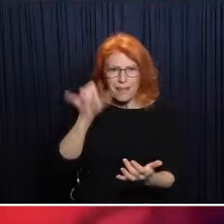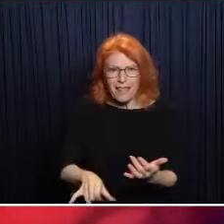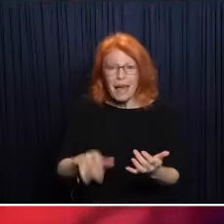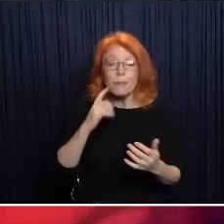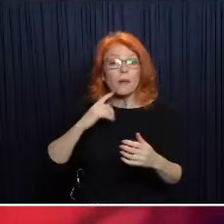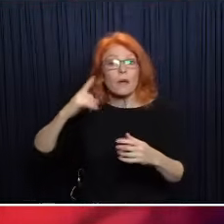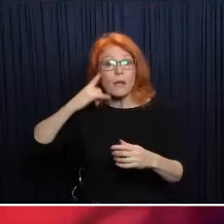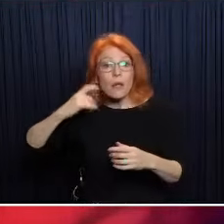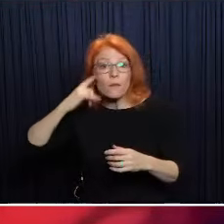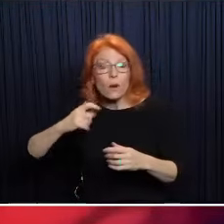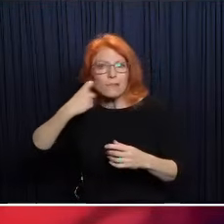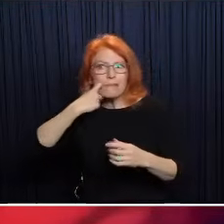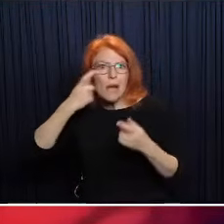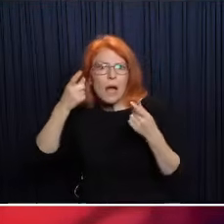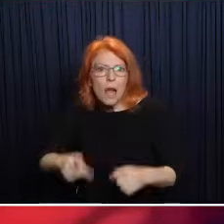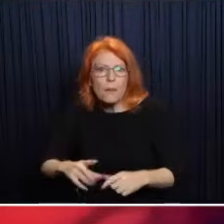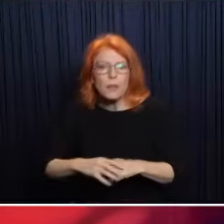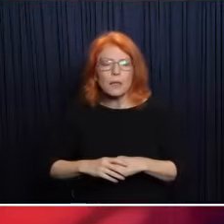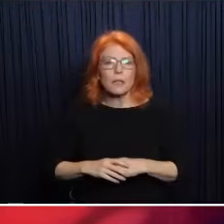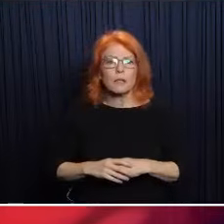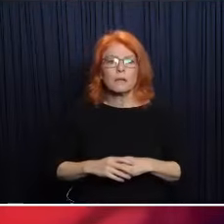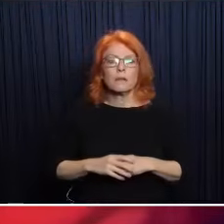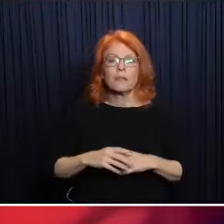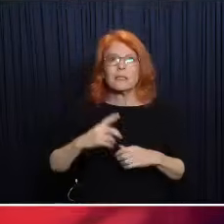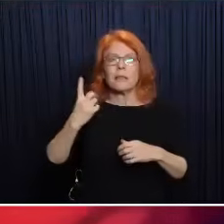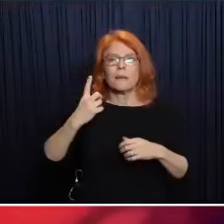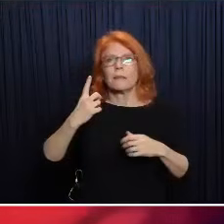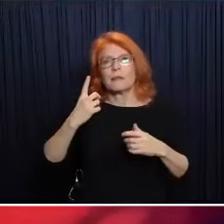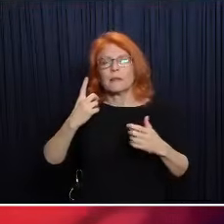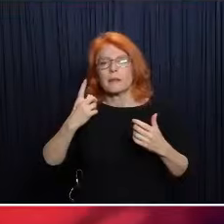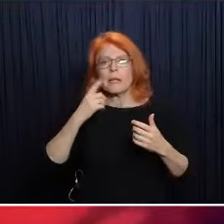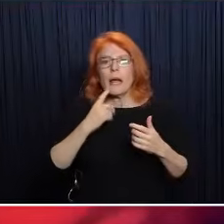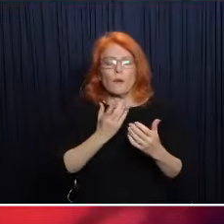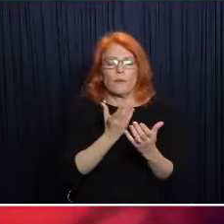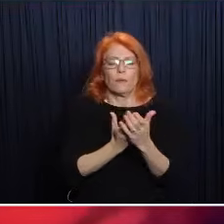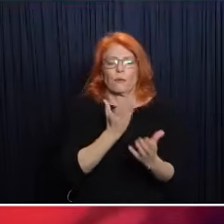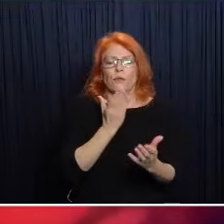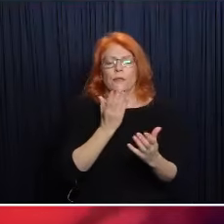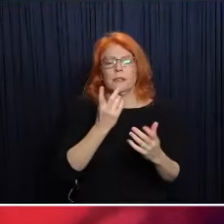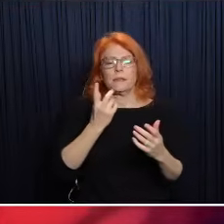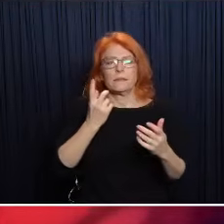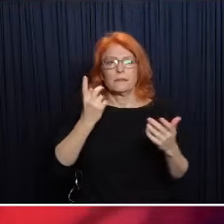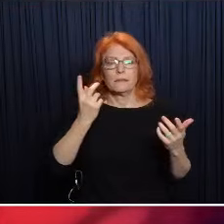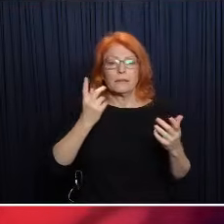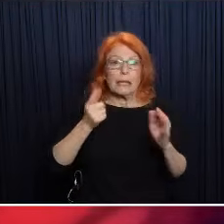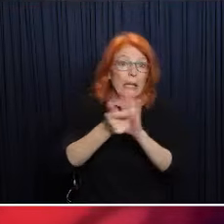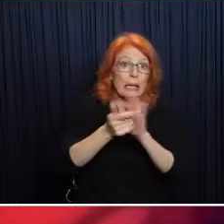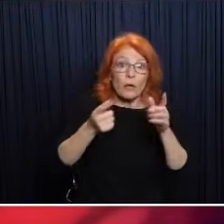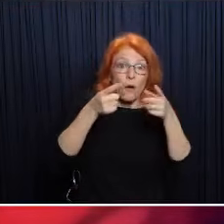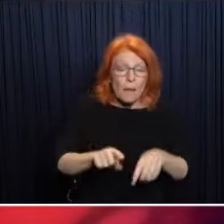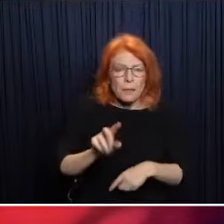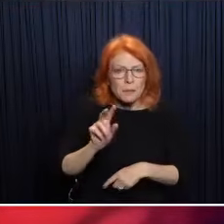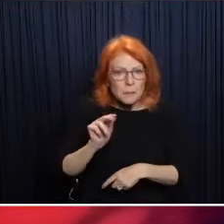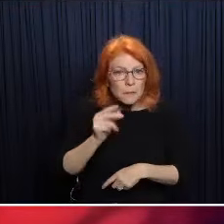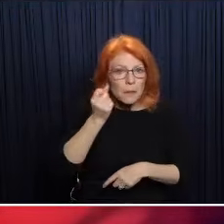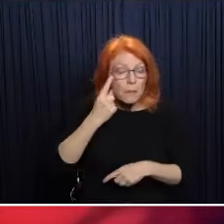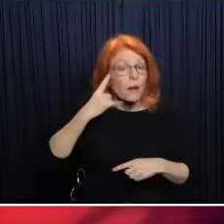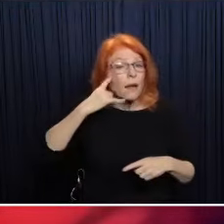OF THE STATES WHO DO IT THE BEST. WE SHOULD EMULATE THAT. IF YOU LOOK AT CALIFORNIA AND